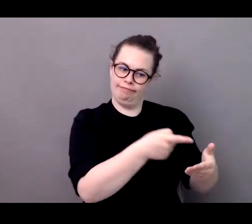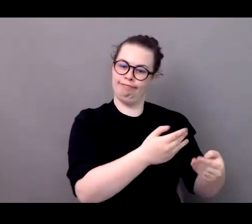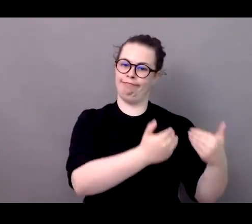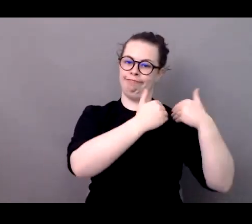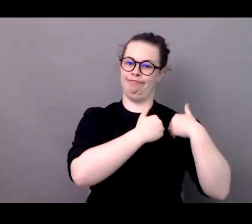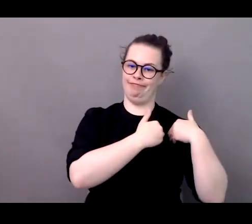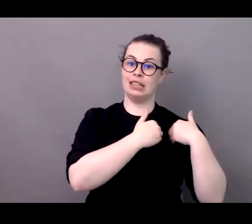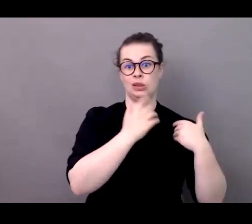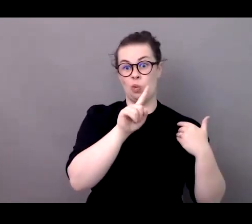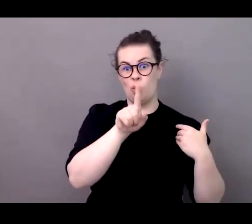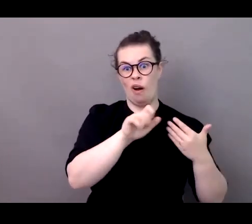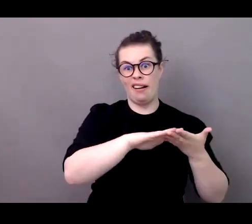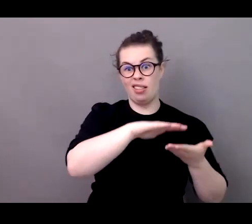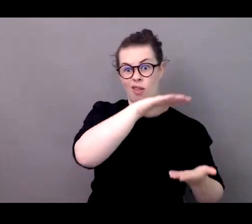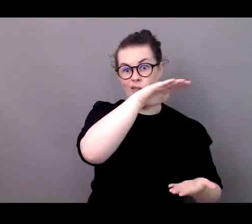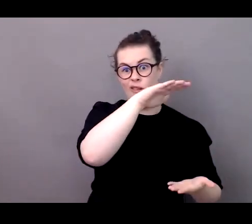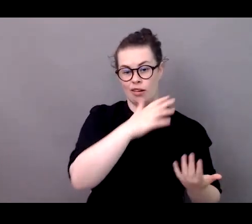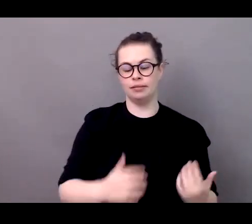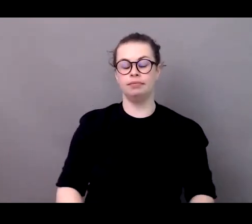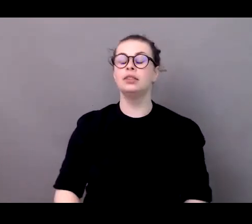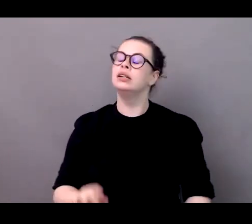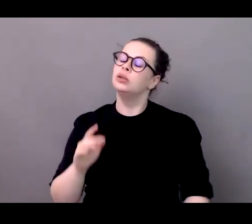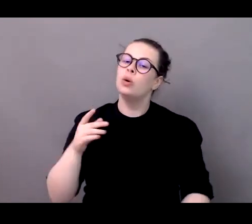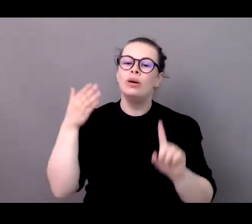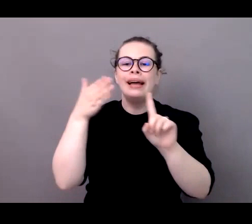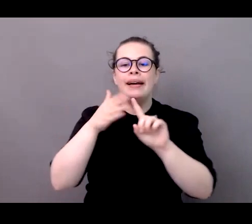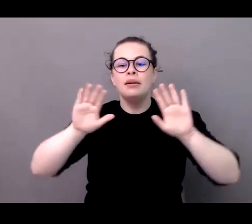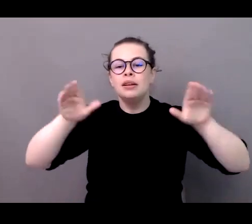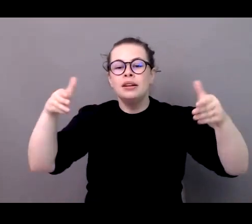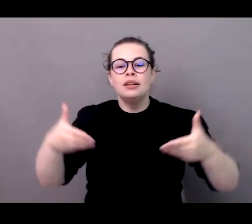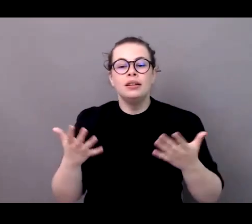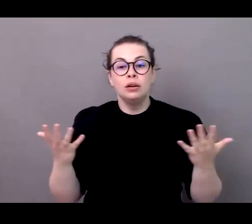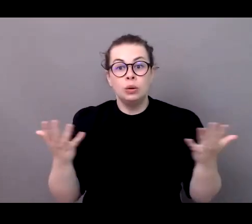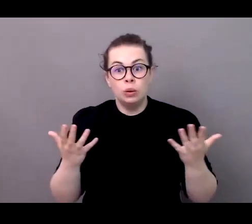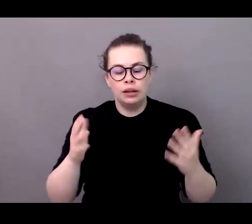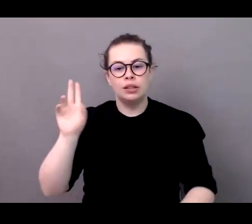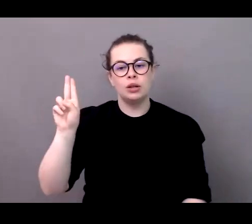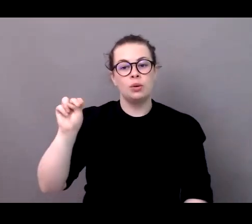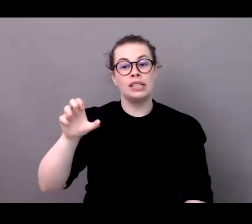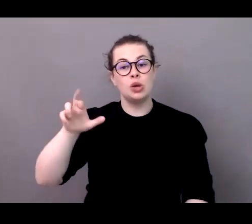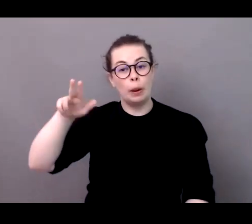setting in context, what exactly, the reason why they need to draft this general comment and this